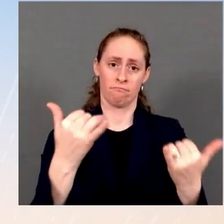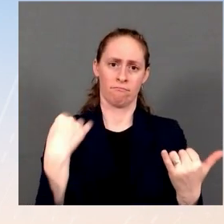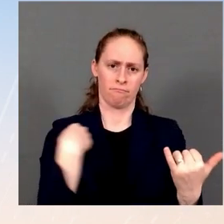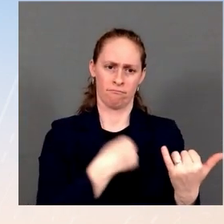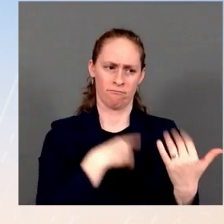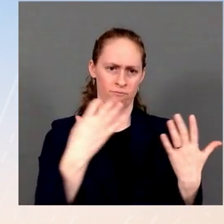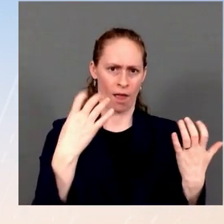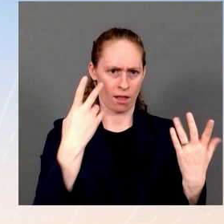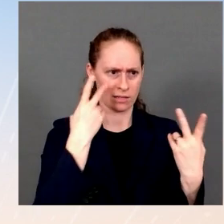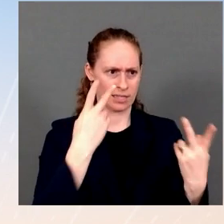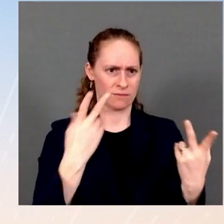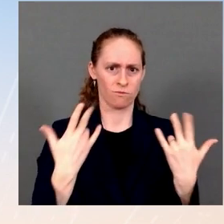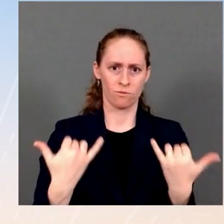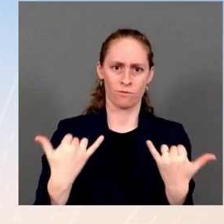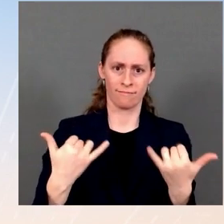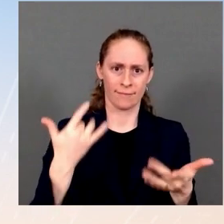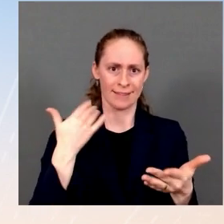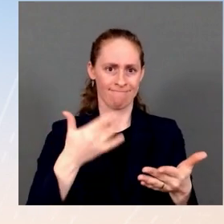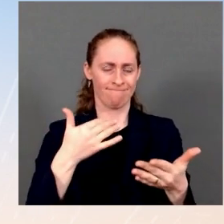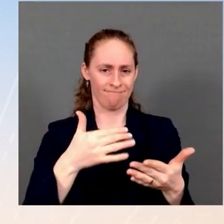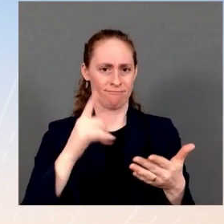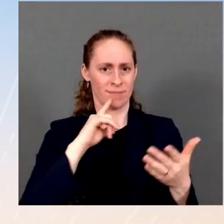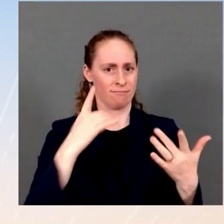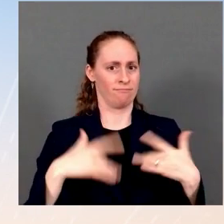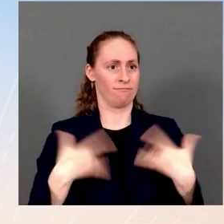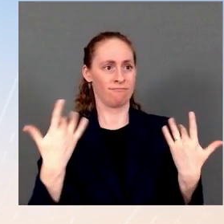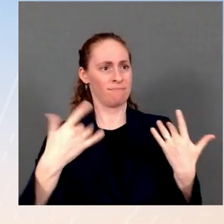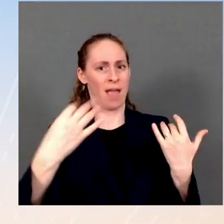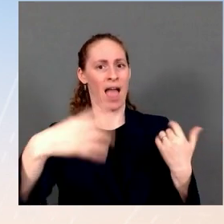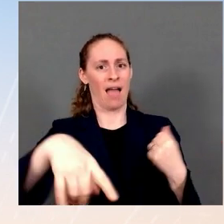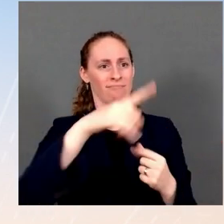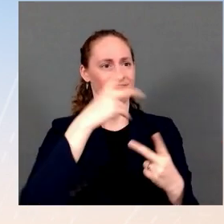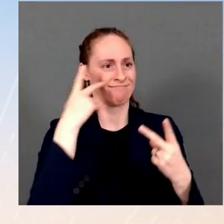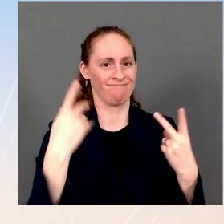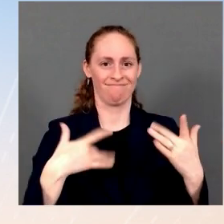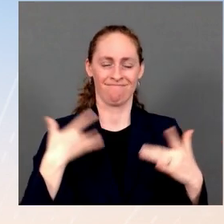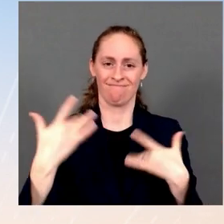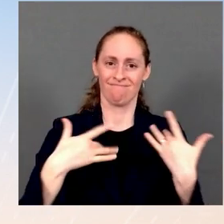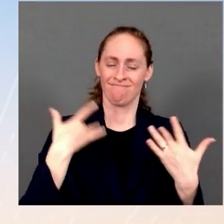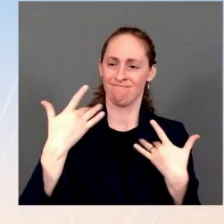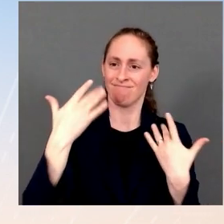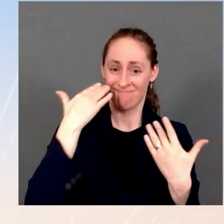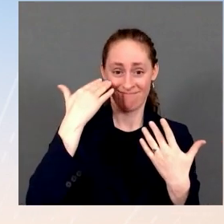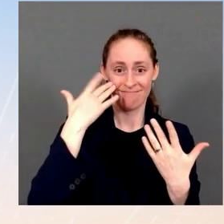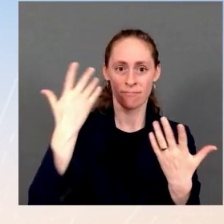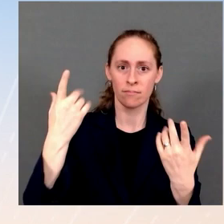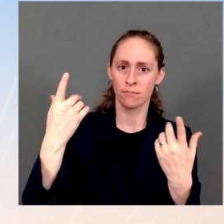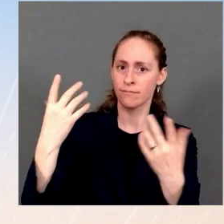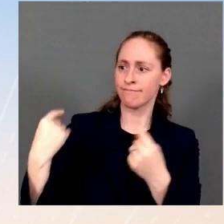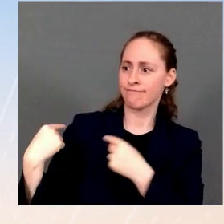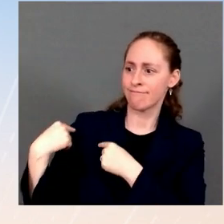for over 100 years. But we're -- look, we're leaning in to every opportunity we've got. The President has been very clear: